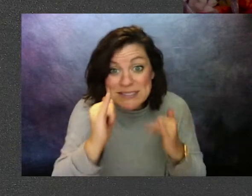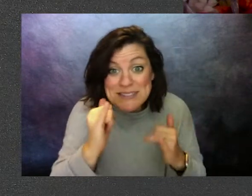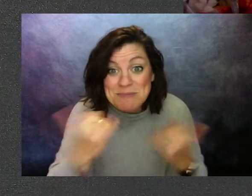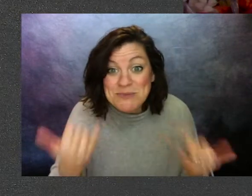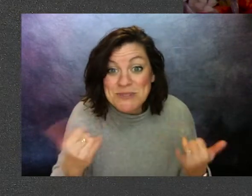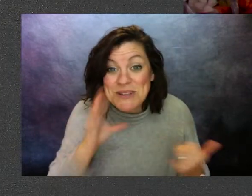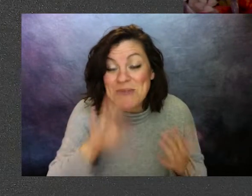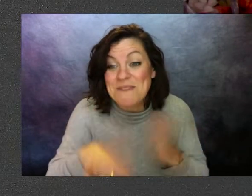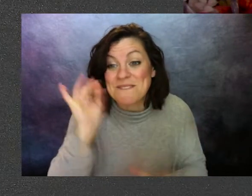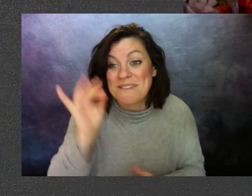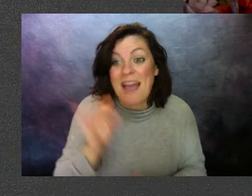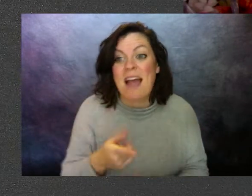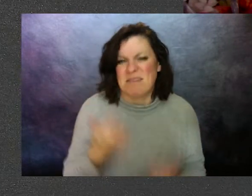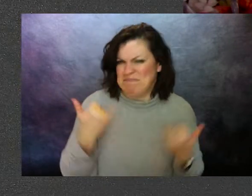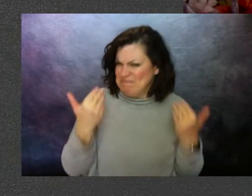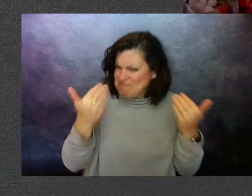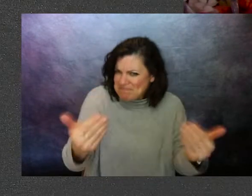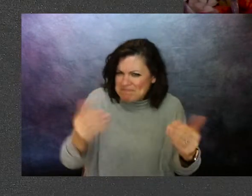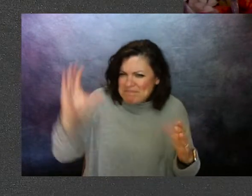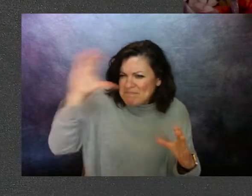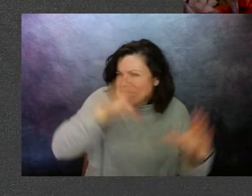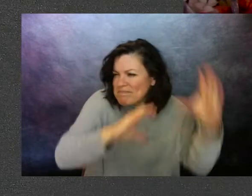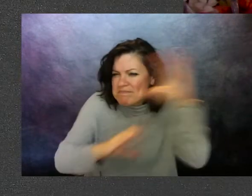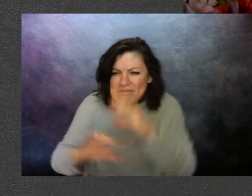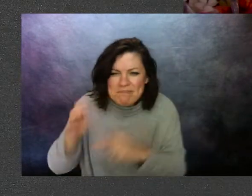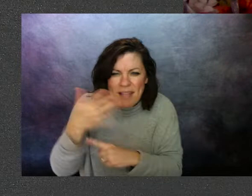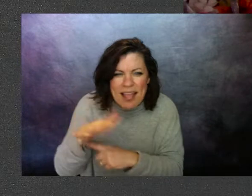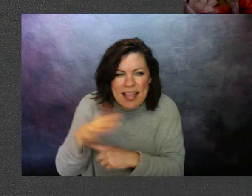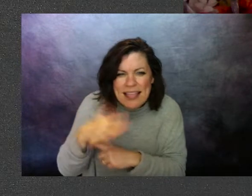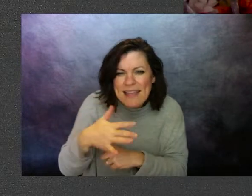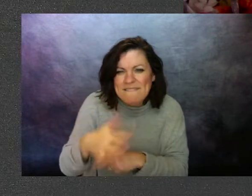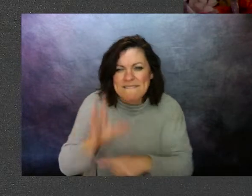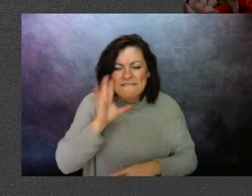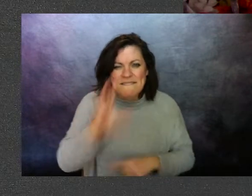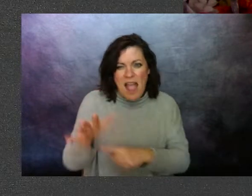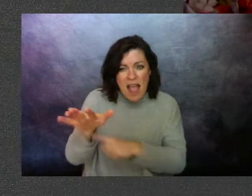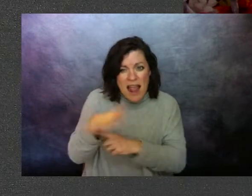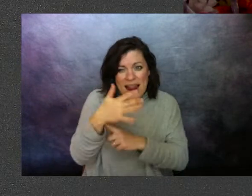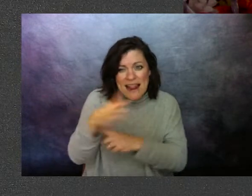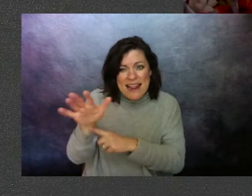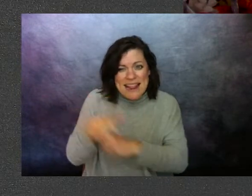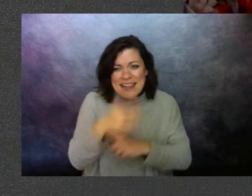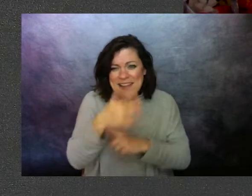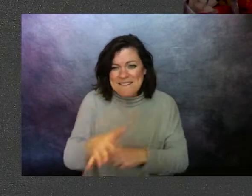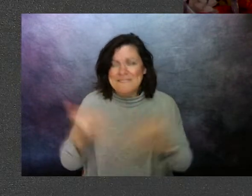We're going on a leaf hunt, we're going right away. Let's find colorful leaves, it's a wonderful day.